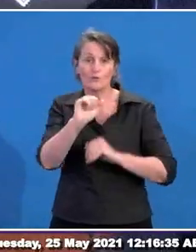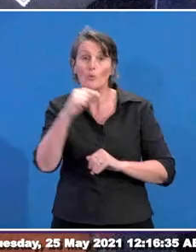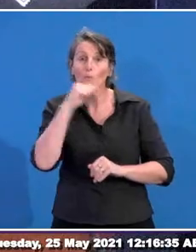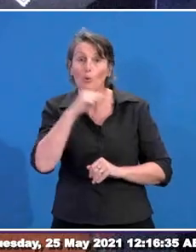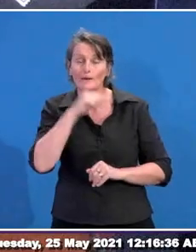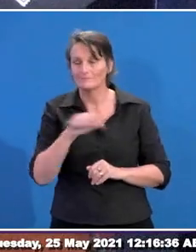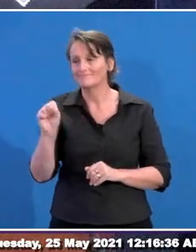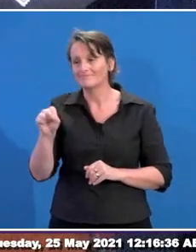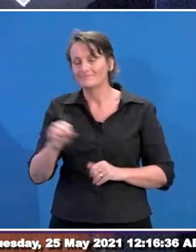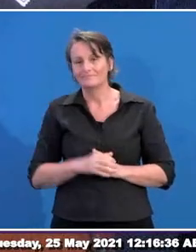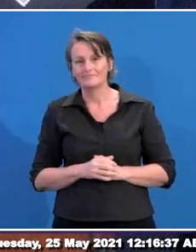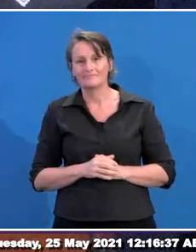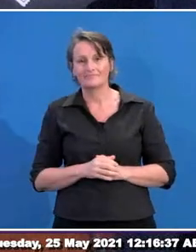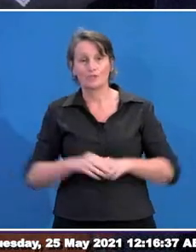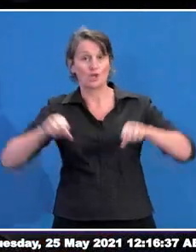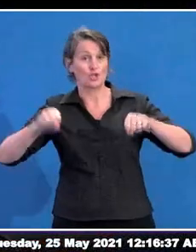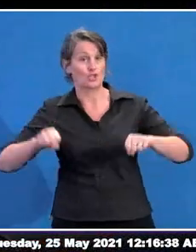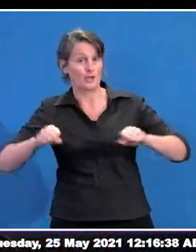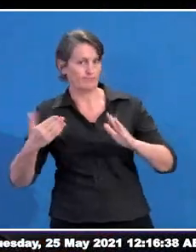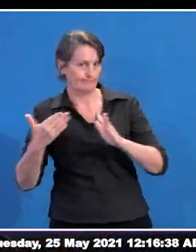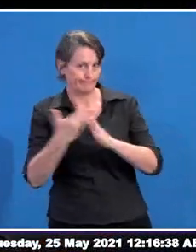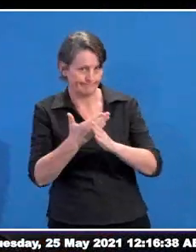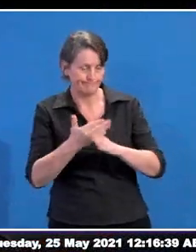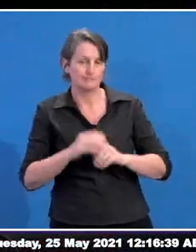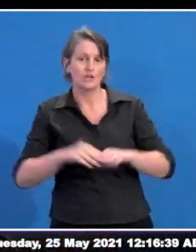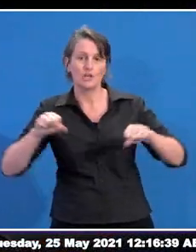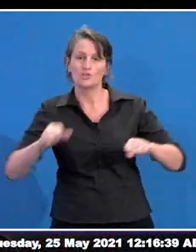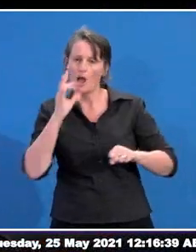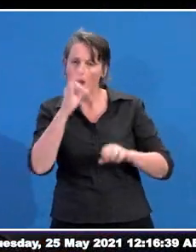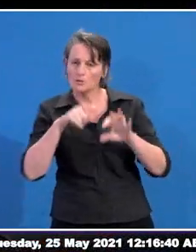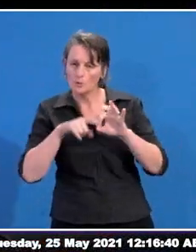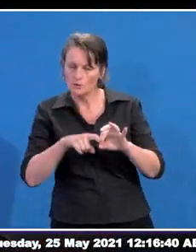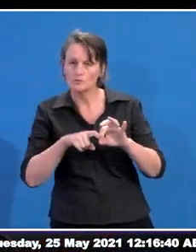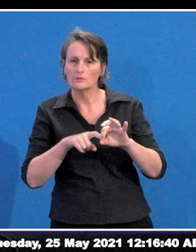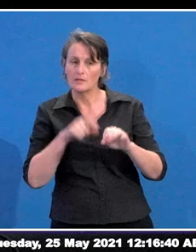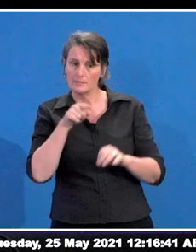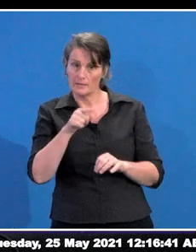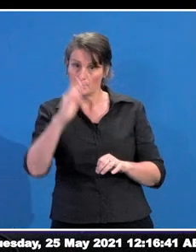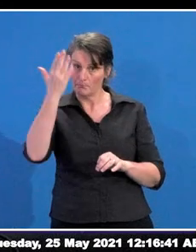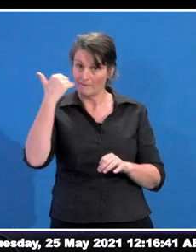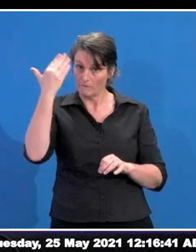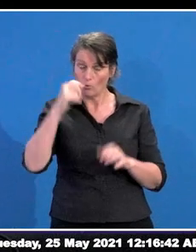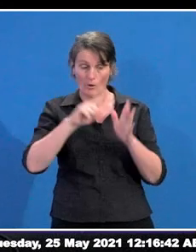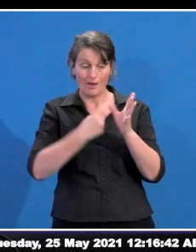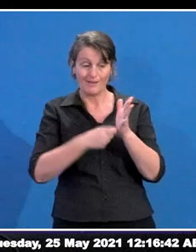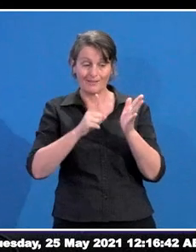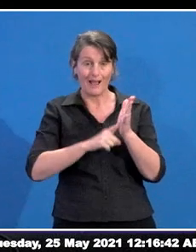Just to ask a question guys You said that Carl lived in a boarding school for some years.